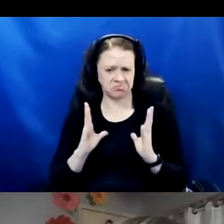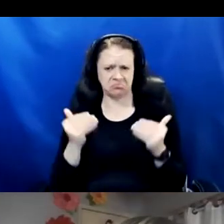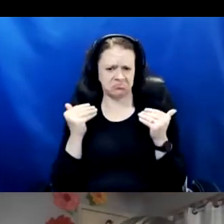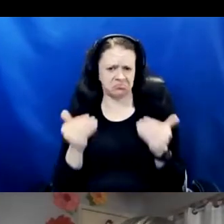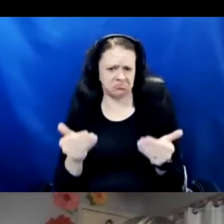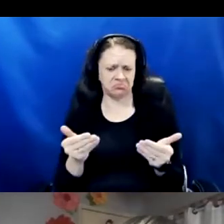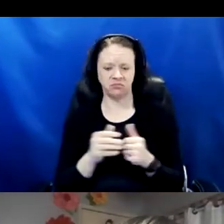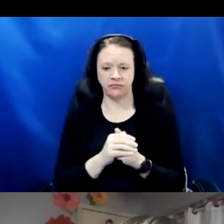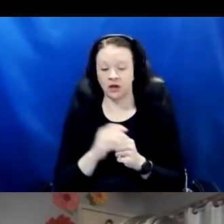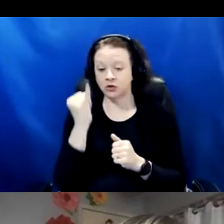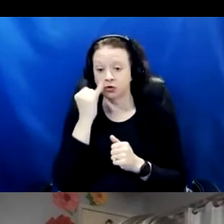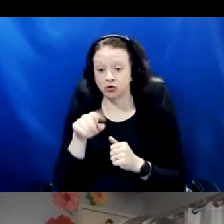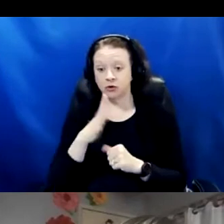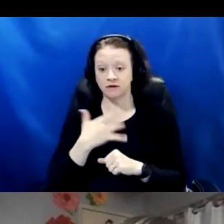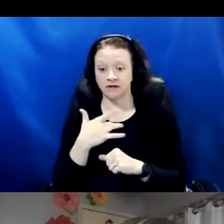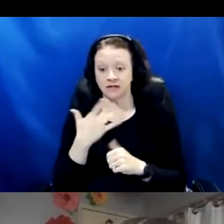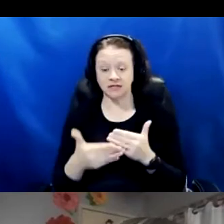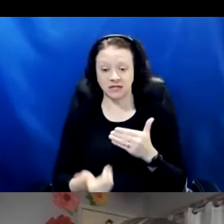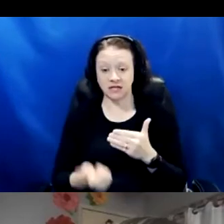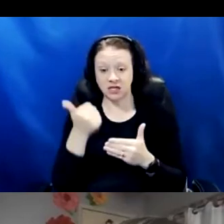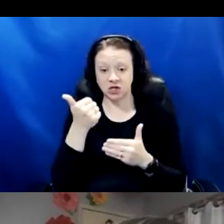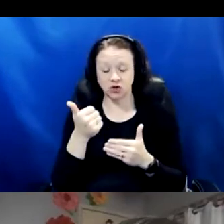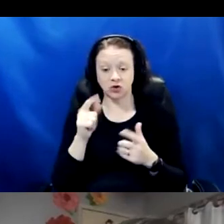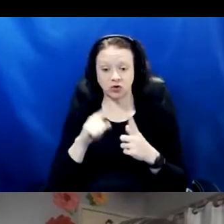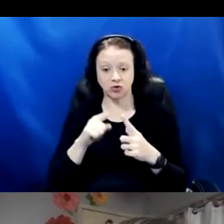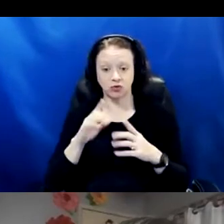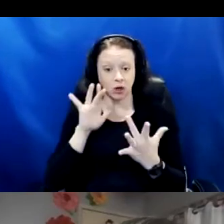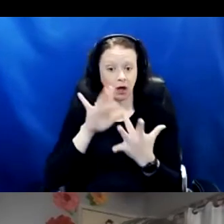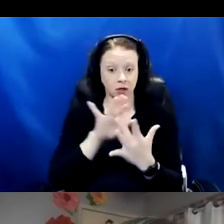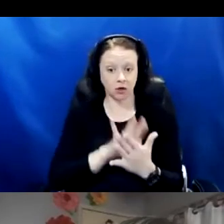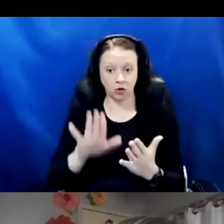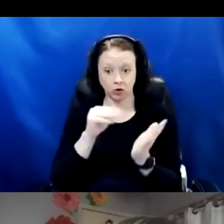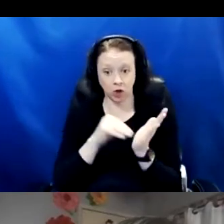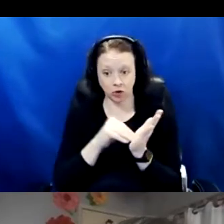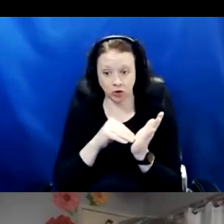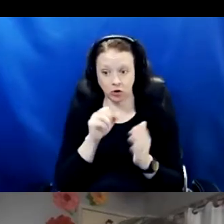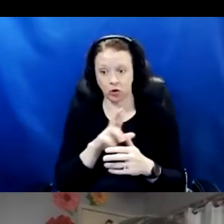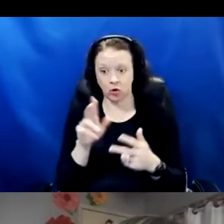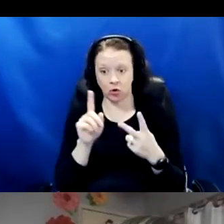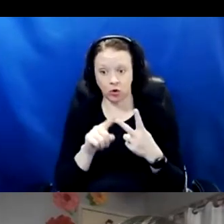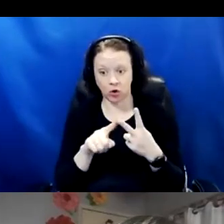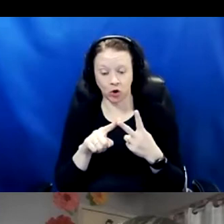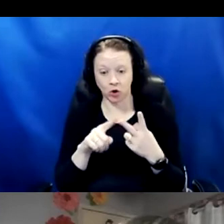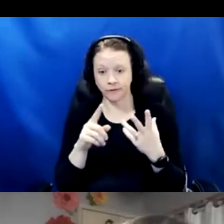If you feel it's easier to contact your doctor, or to call My Turn or to call the pharmacy,